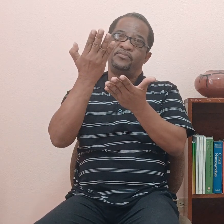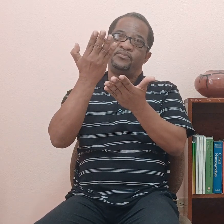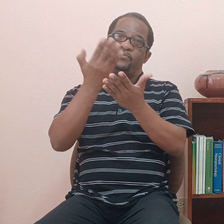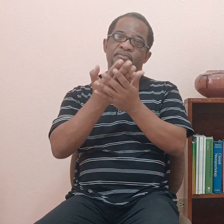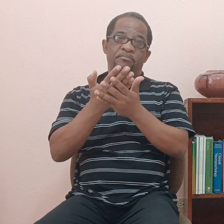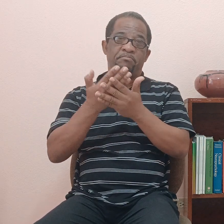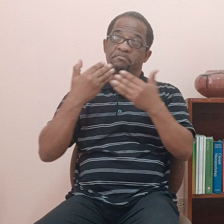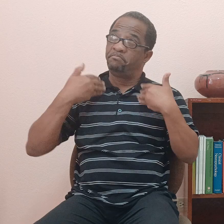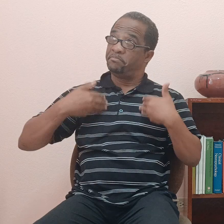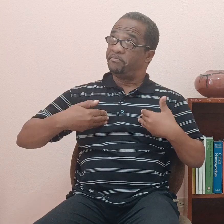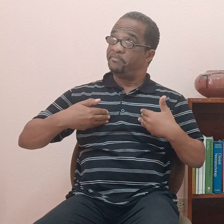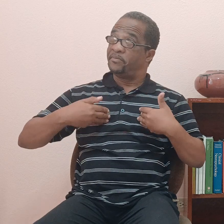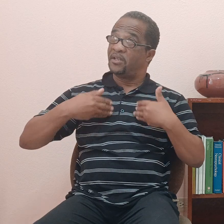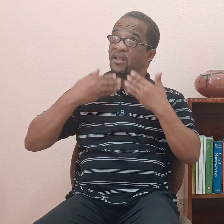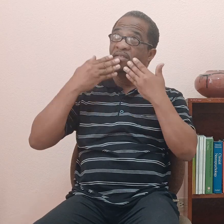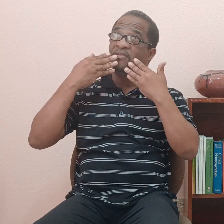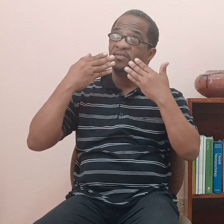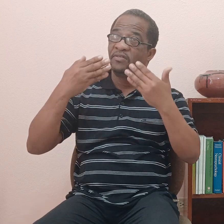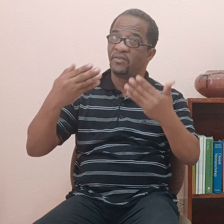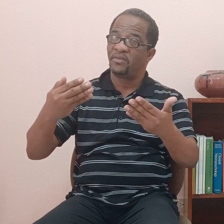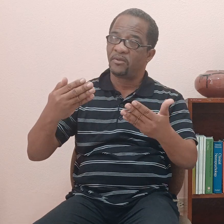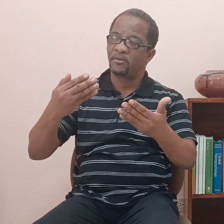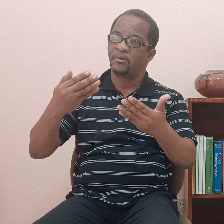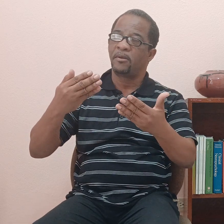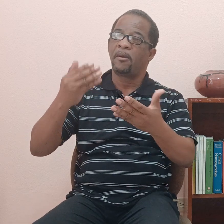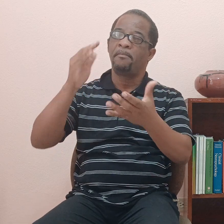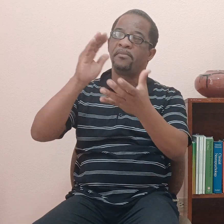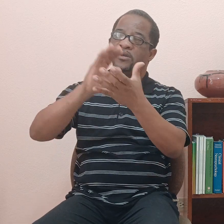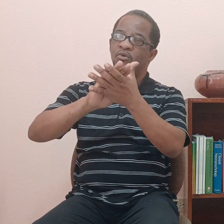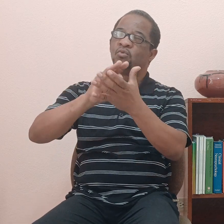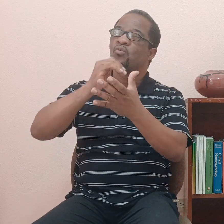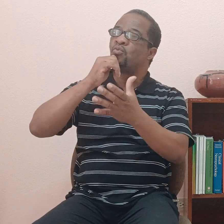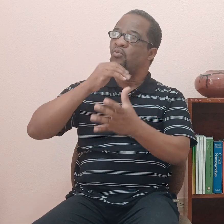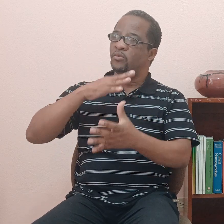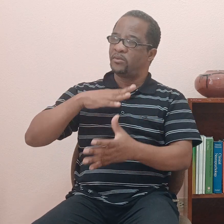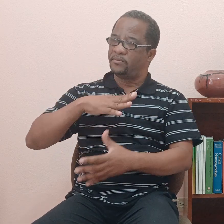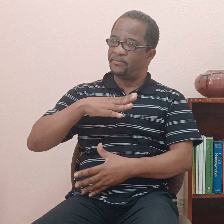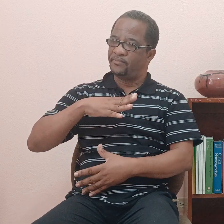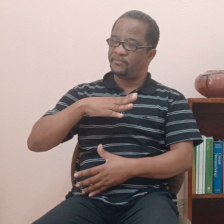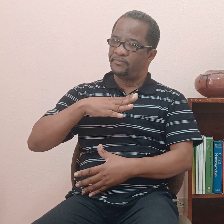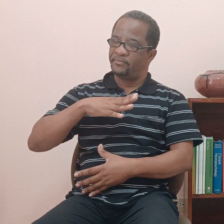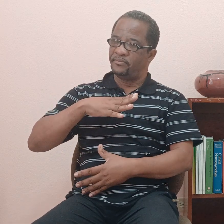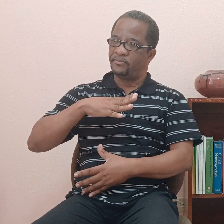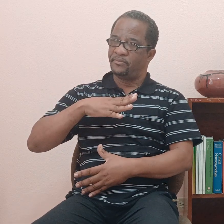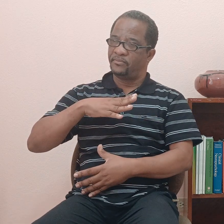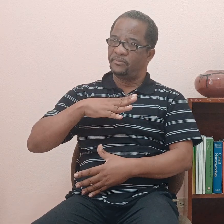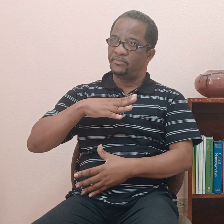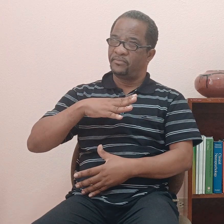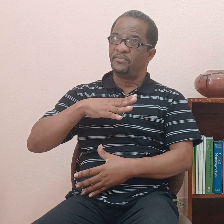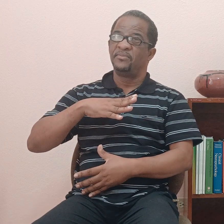I give thanks that I am married to a godly woman.